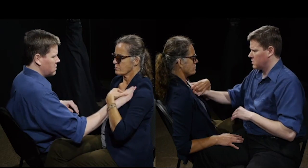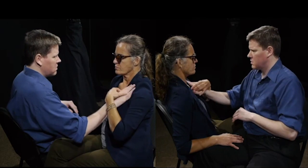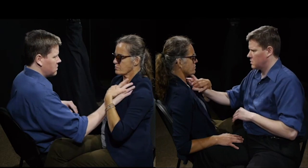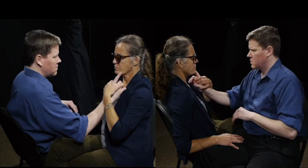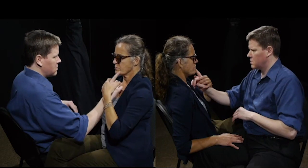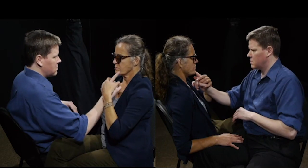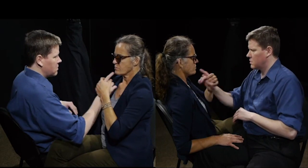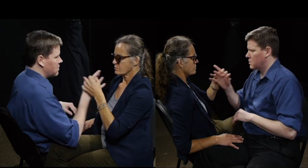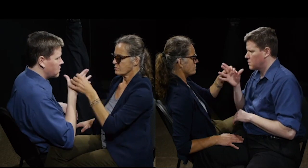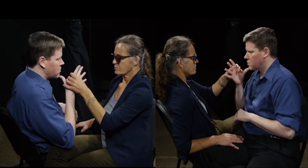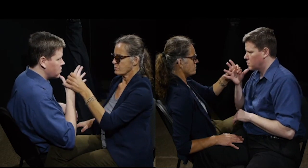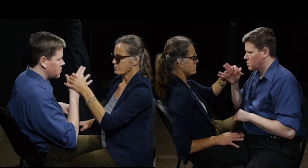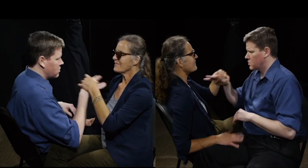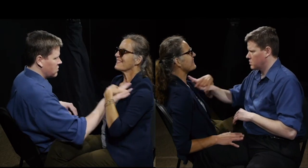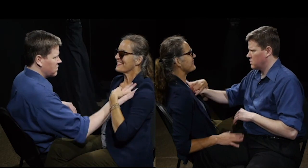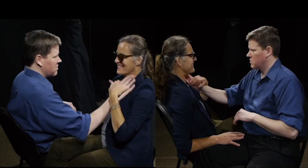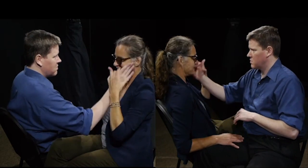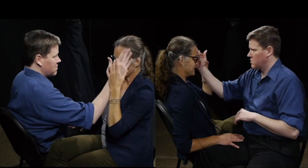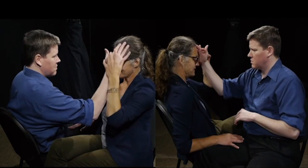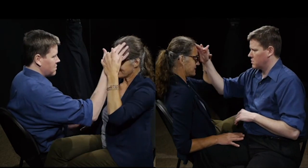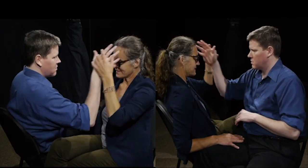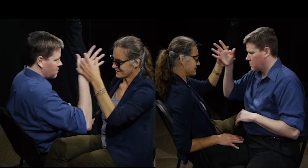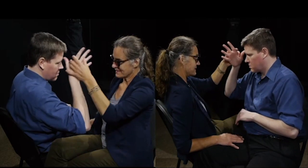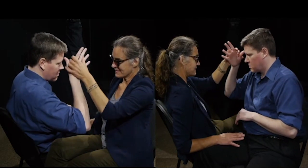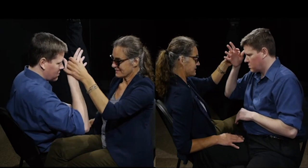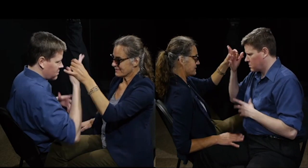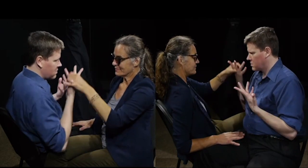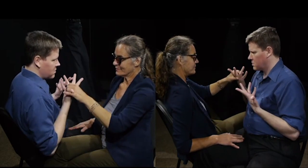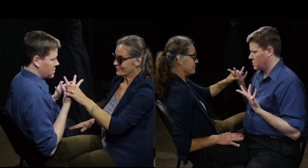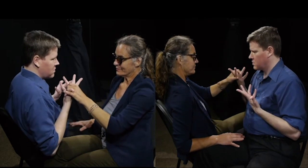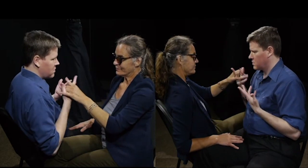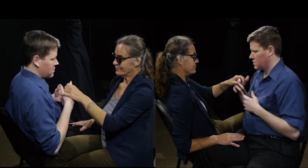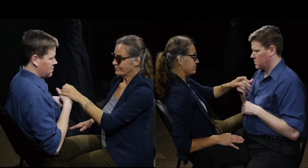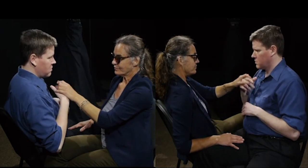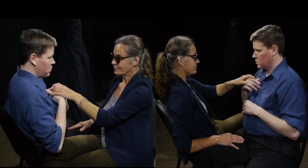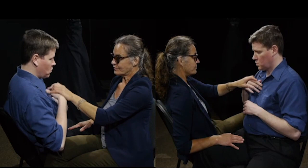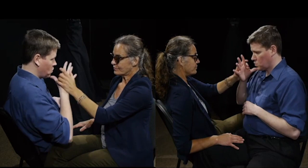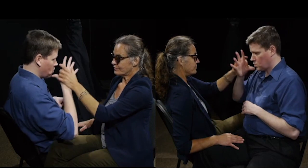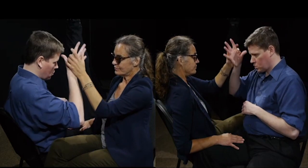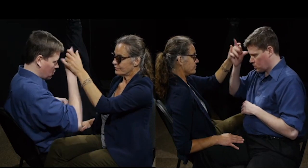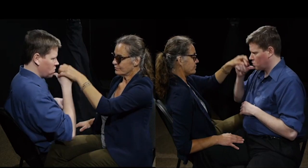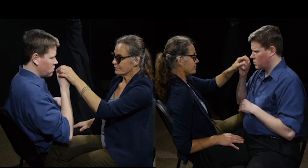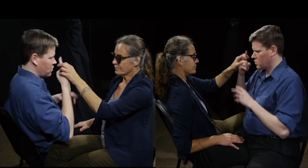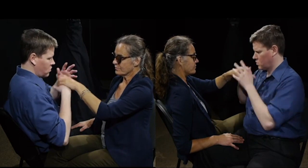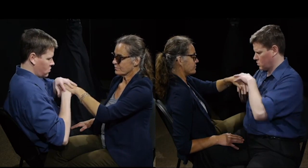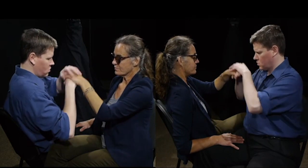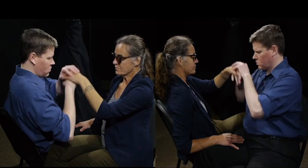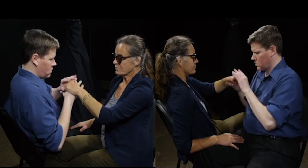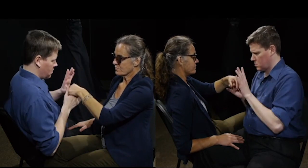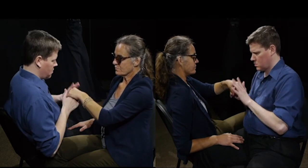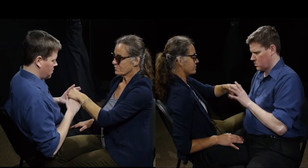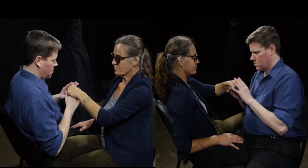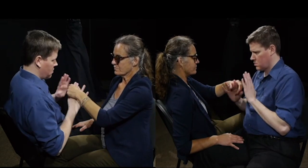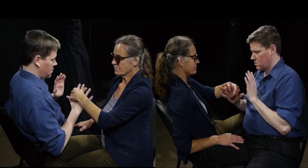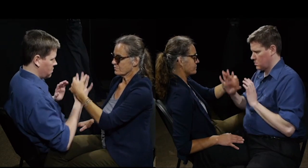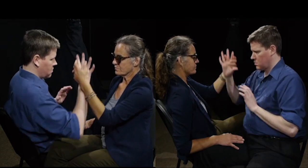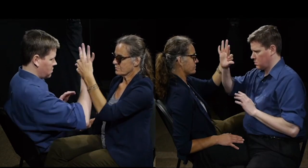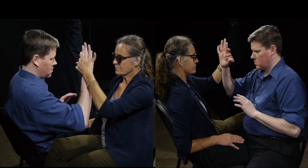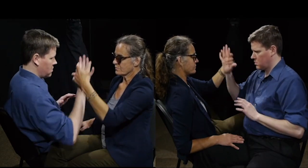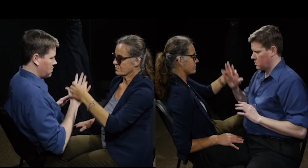For example, the ASL words "mother" and "father" are ambiguous because you can't tell